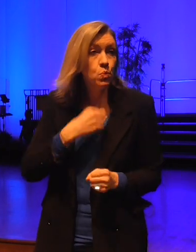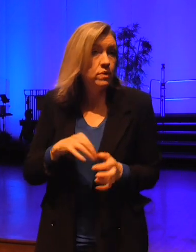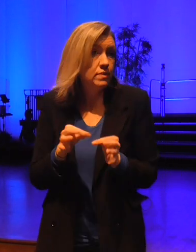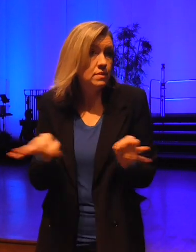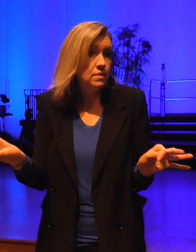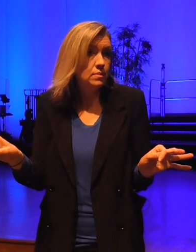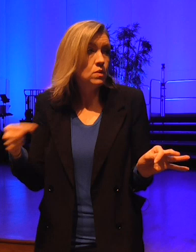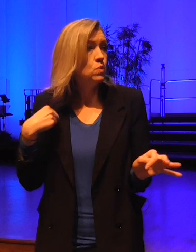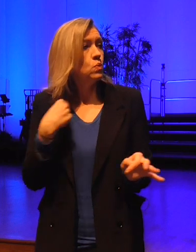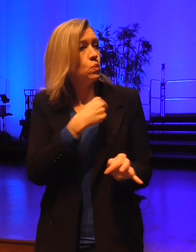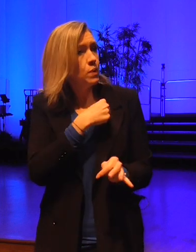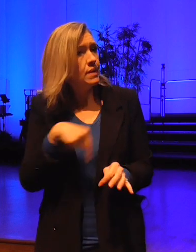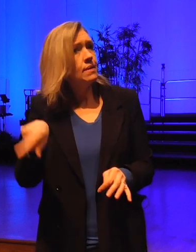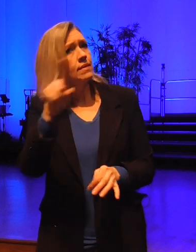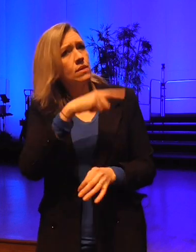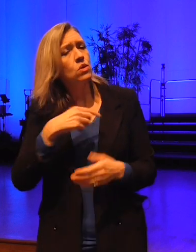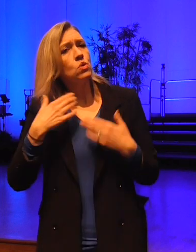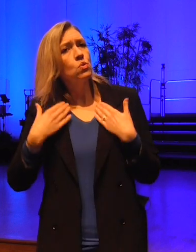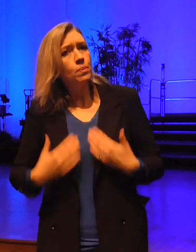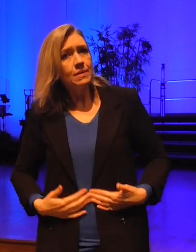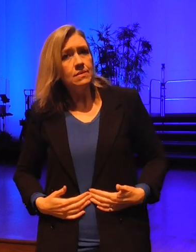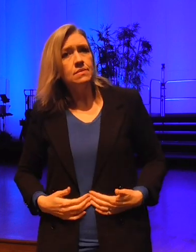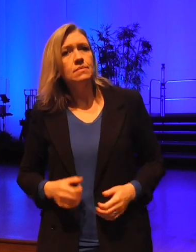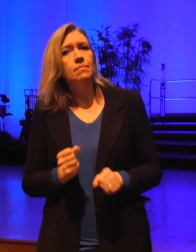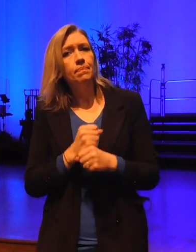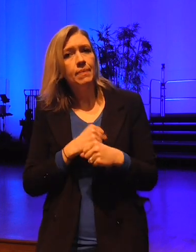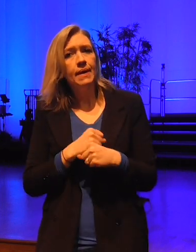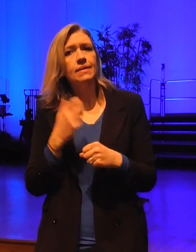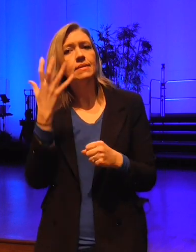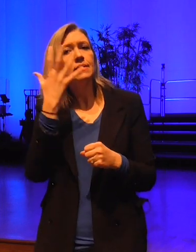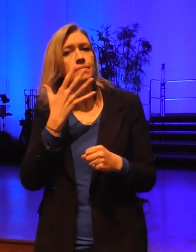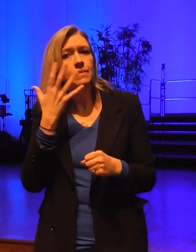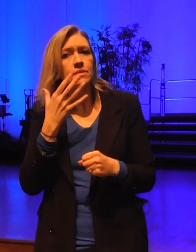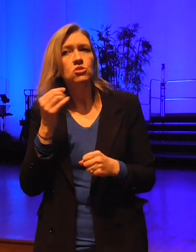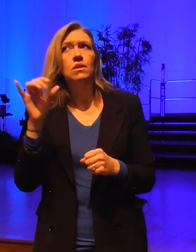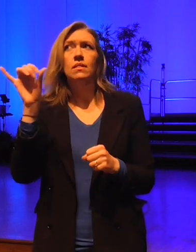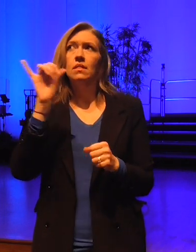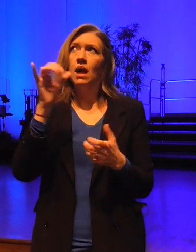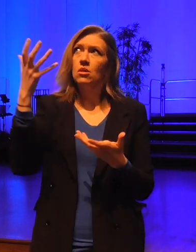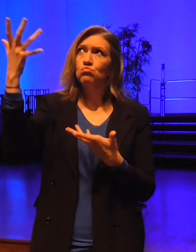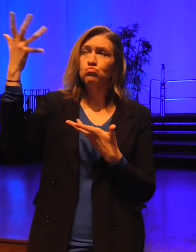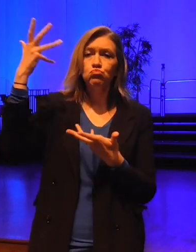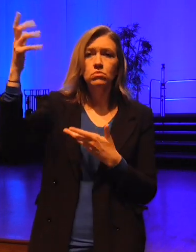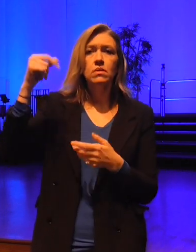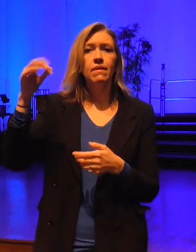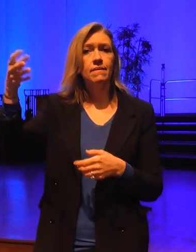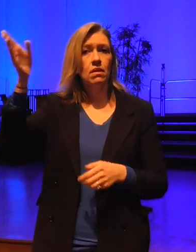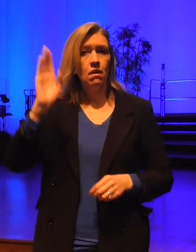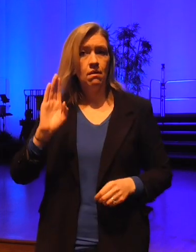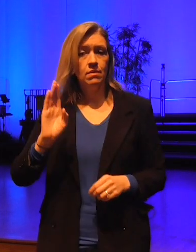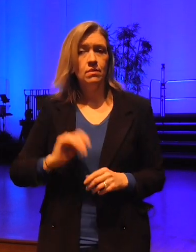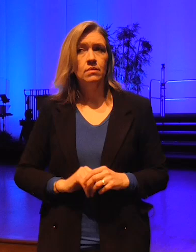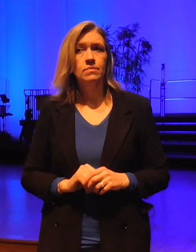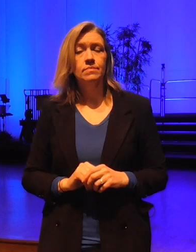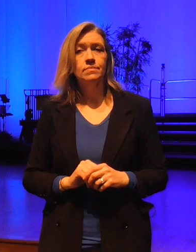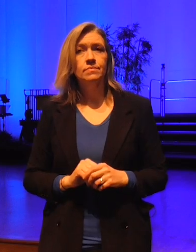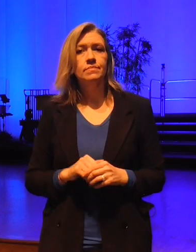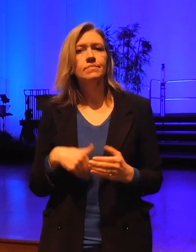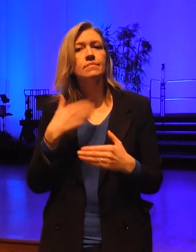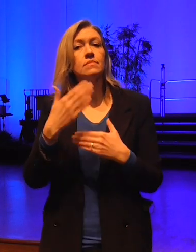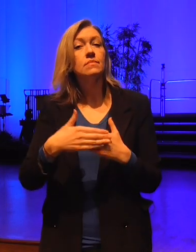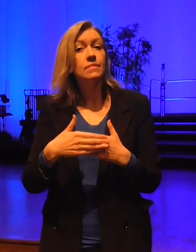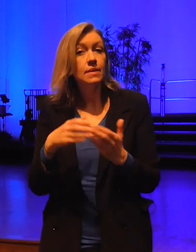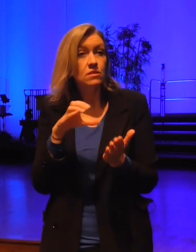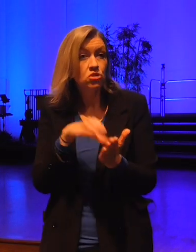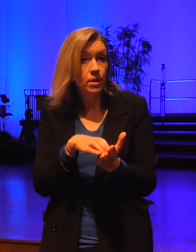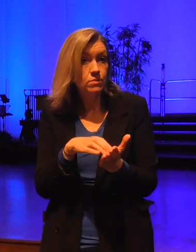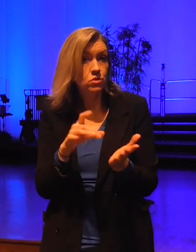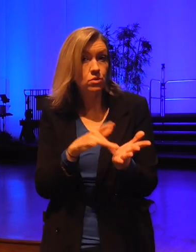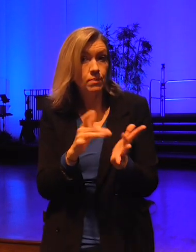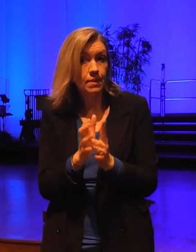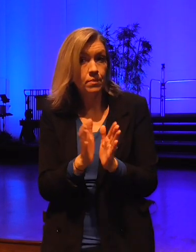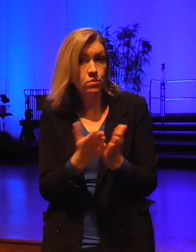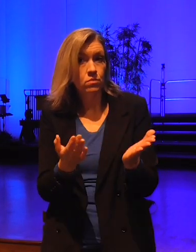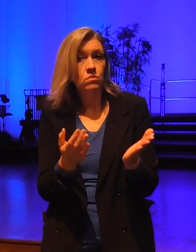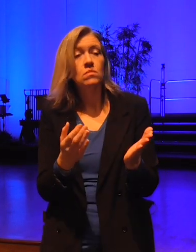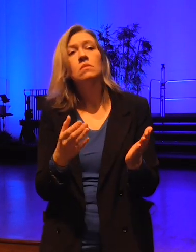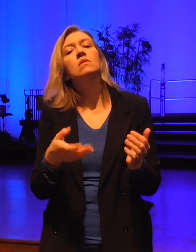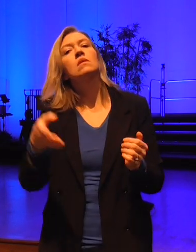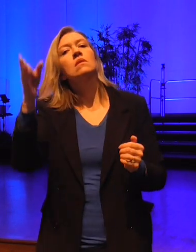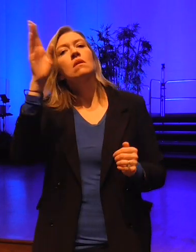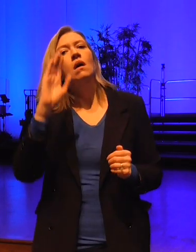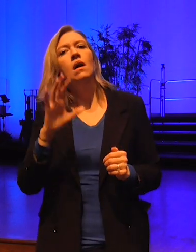are made in the image and likeness of God in the next chapter God takes some soil and breathes into